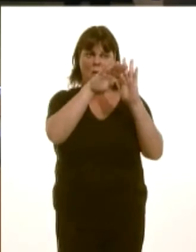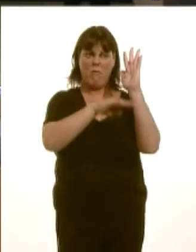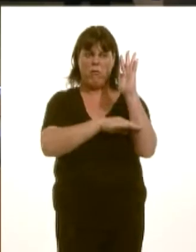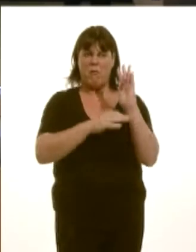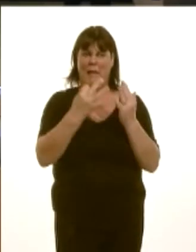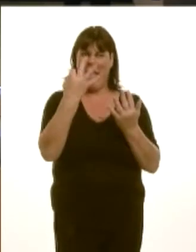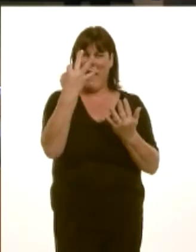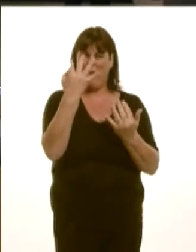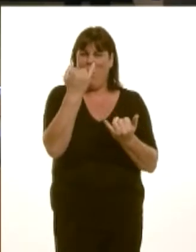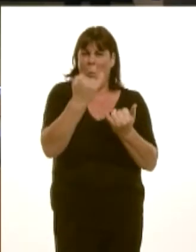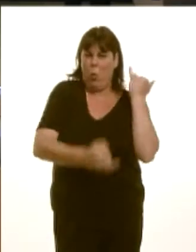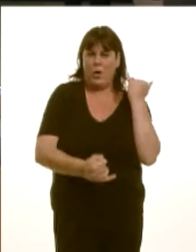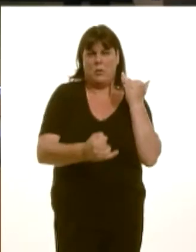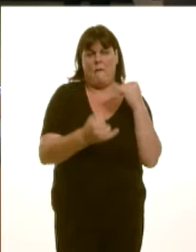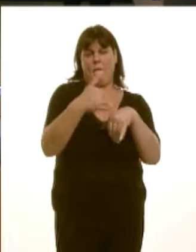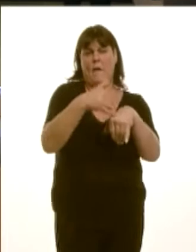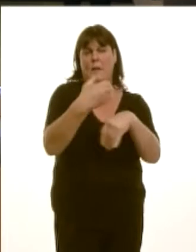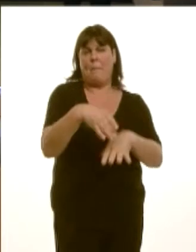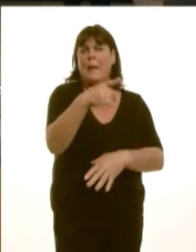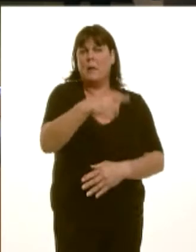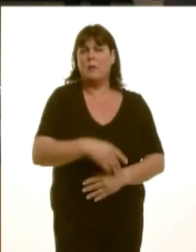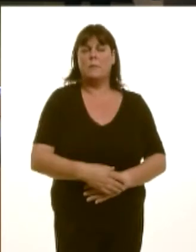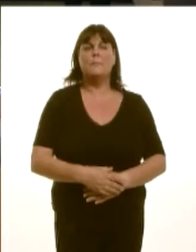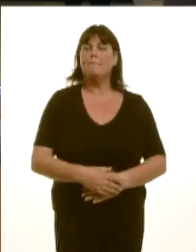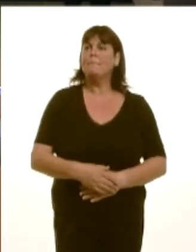To echo what my colleague Lynne Neagle said about the delayed benefits that are occurring